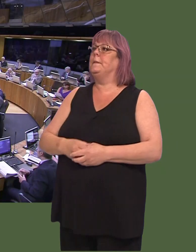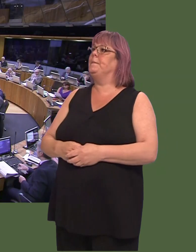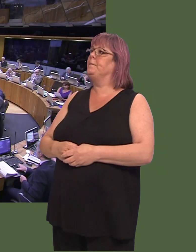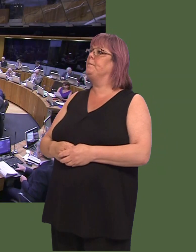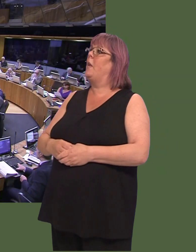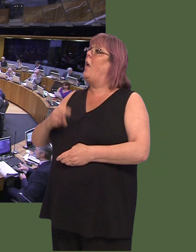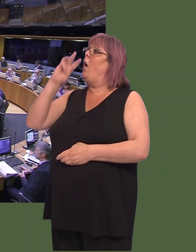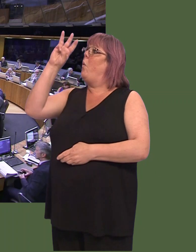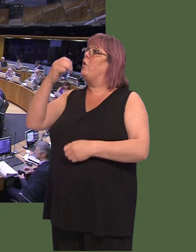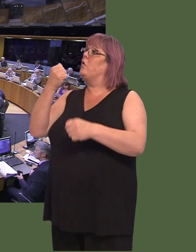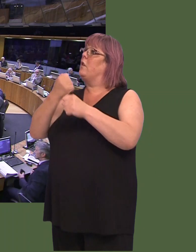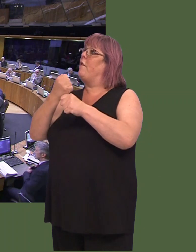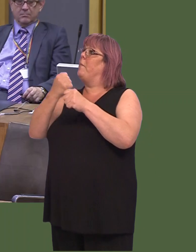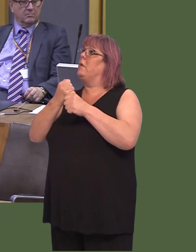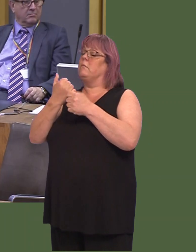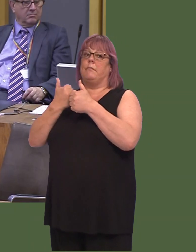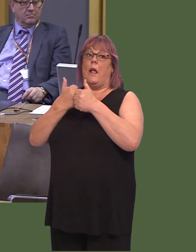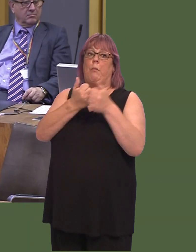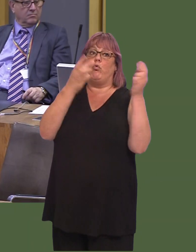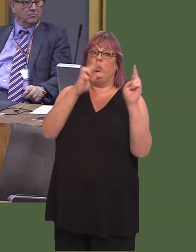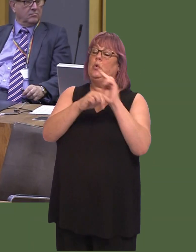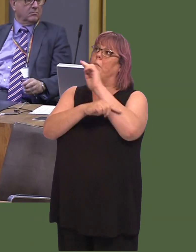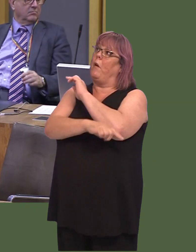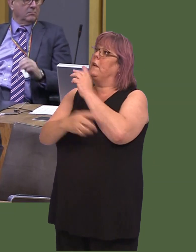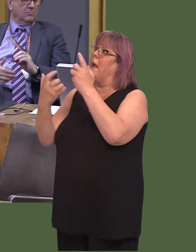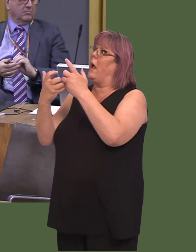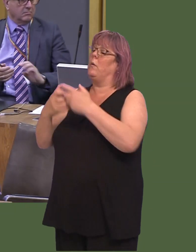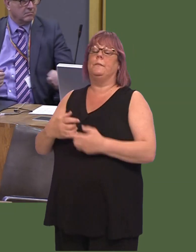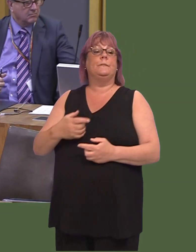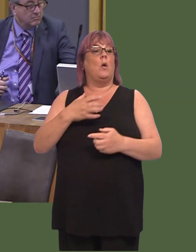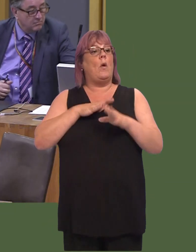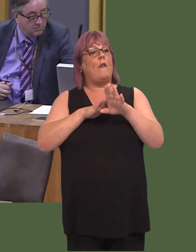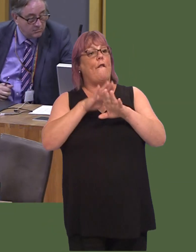A wnaiff y Prif Weinidog ddatganiad am ymdrechion Llywodraeth Cymru i fynd i'r afael ‚ thlodi? OAQ52445 Carwyn Jones AM: We are committed to improving